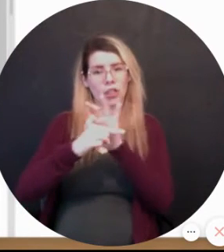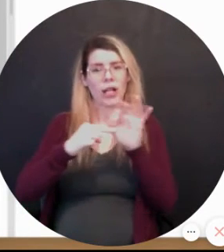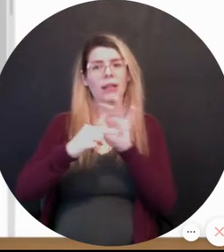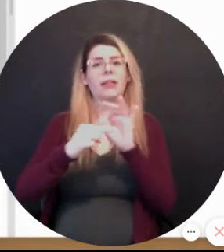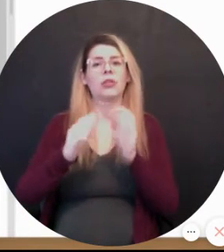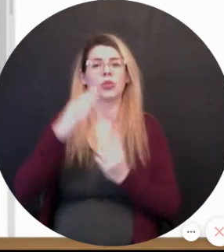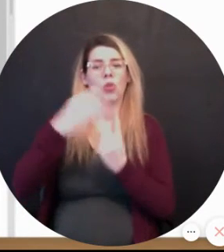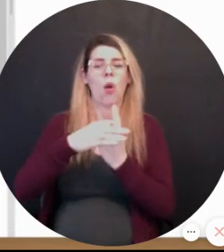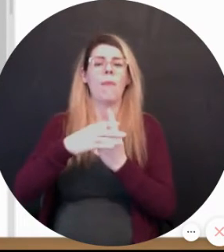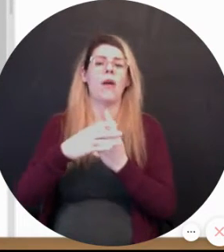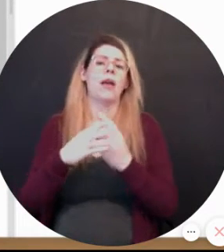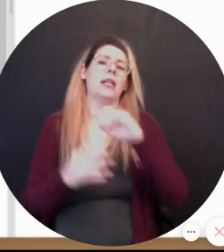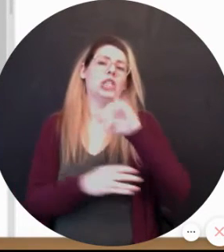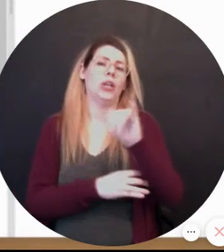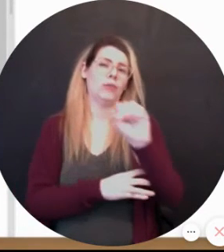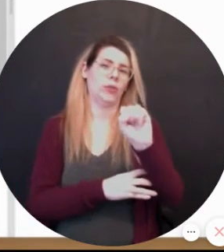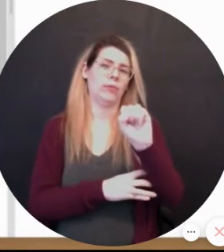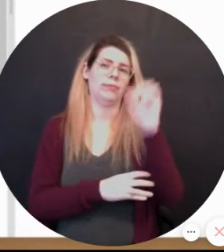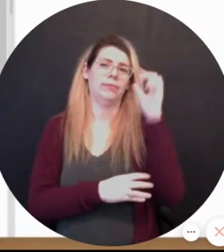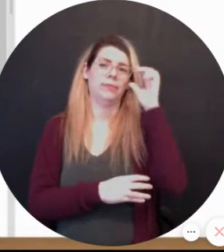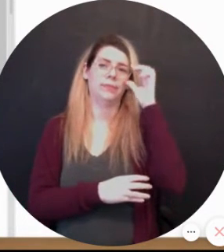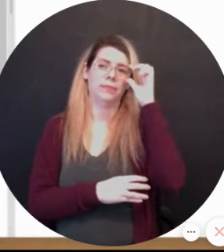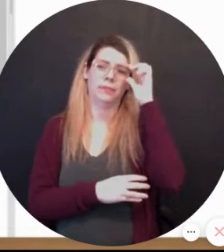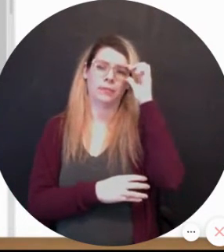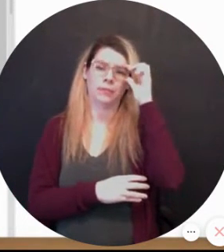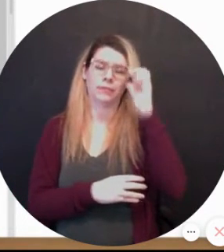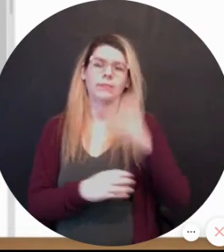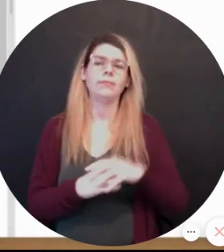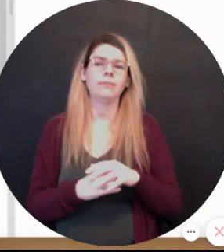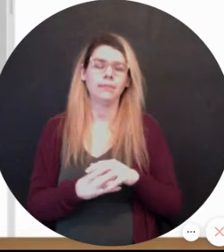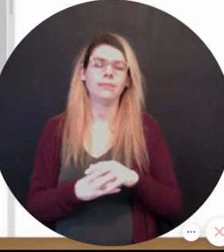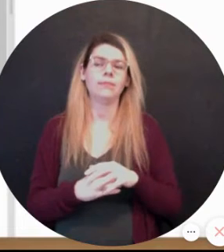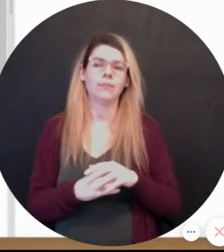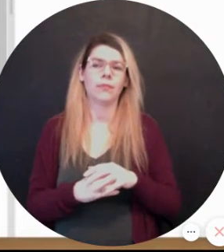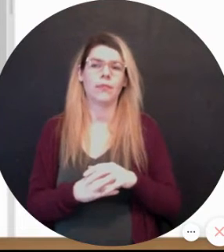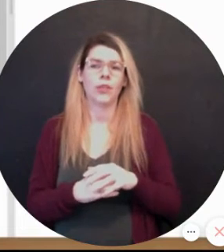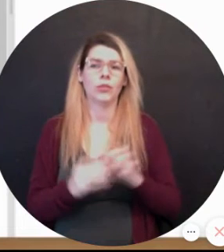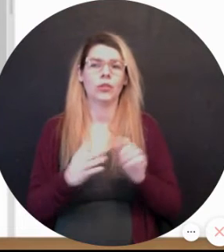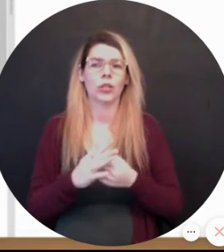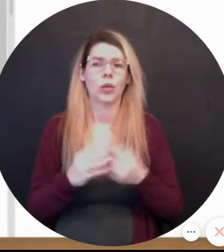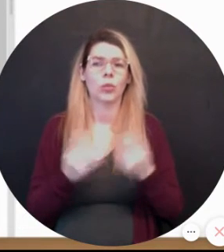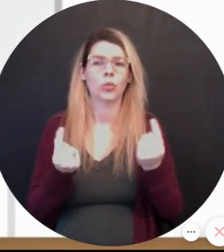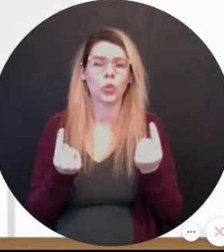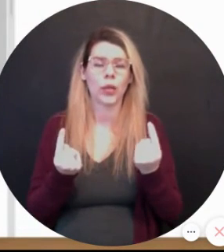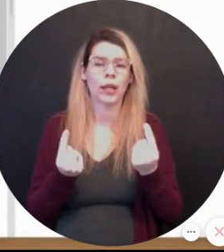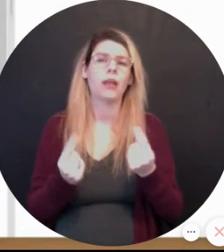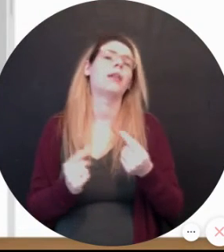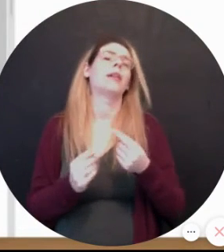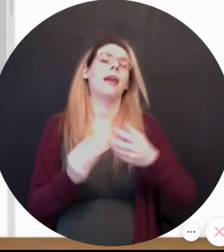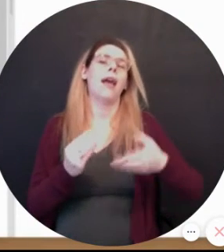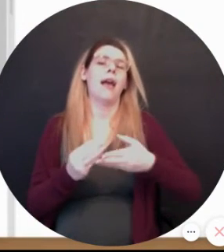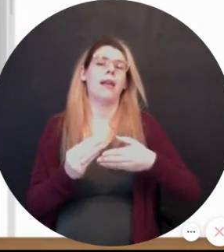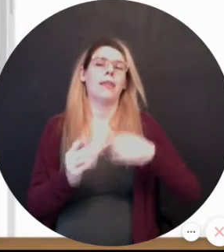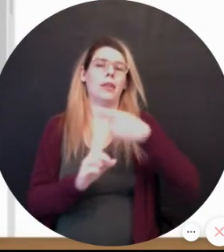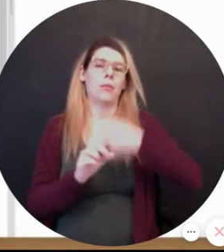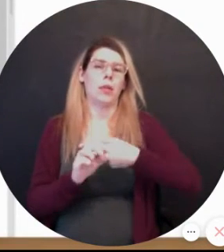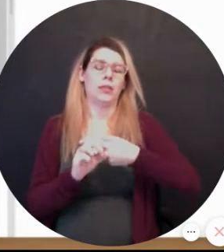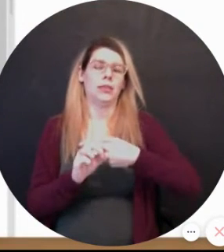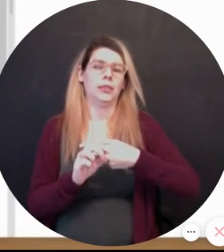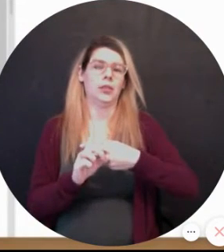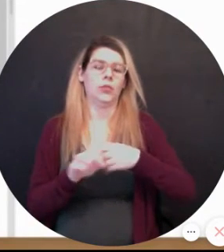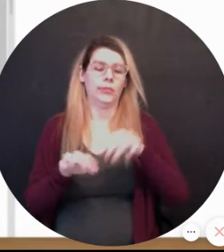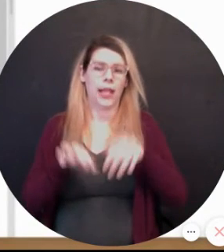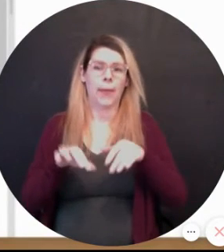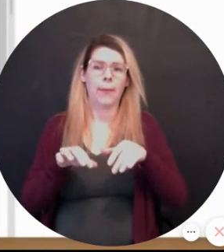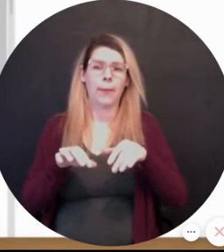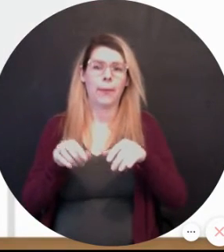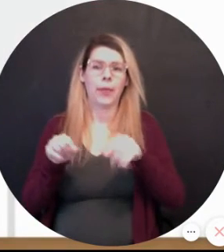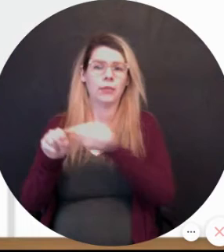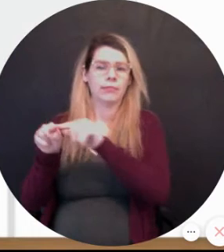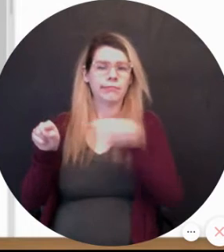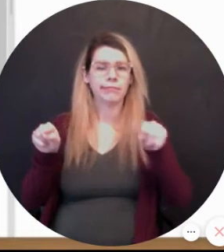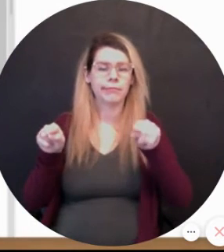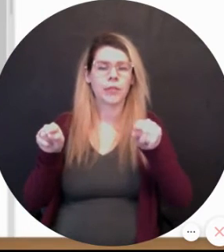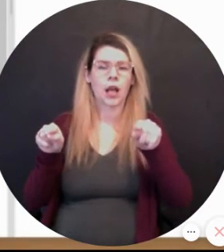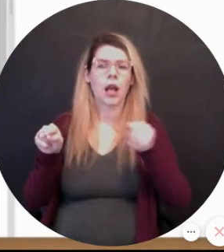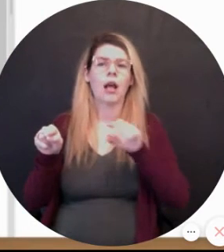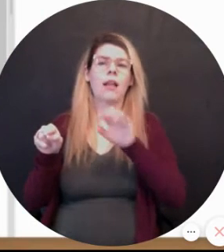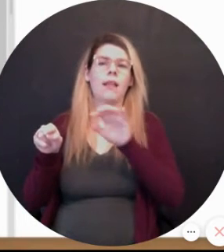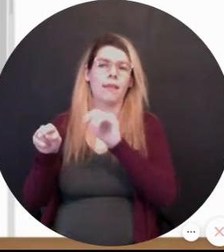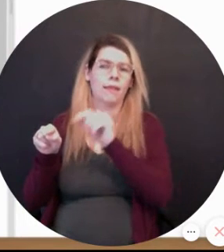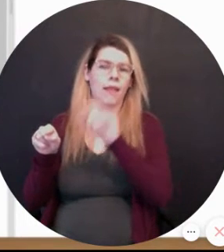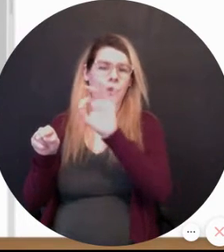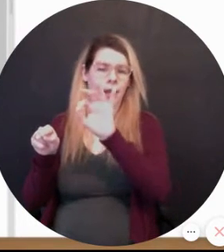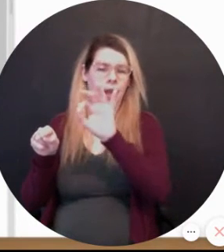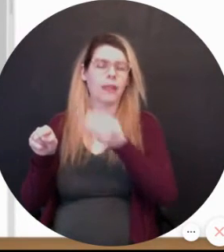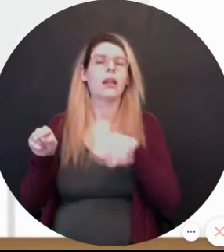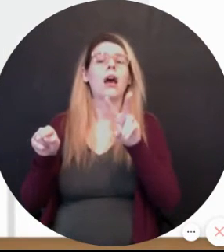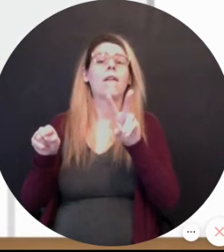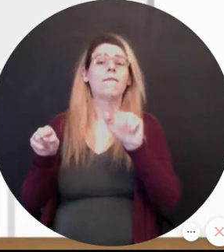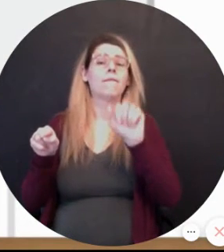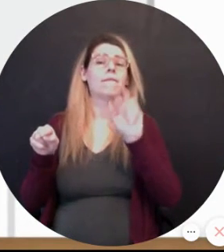So I'm gonna start by get month, so var month = name of my date I write in now.getMonth